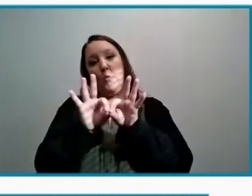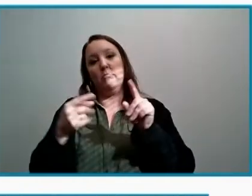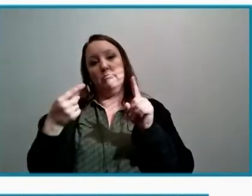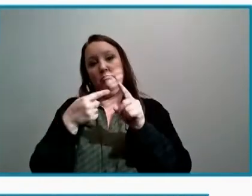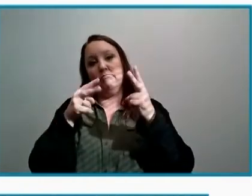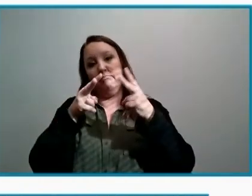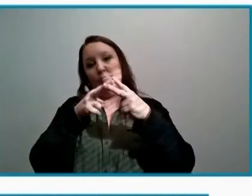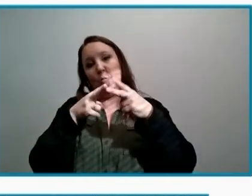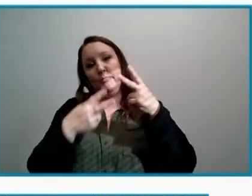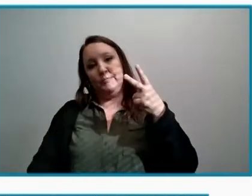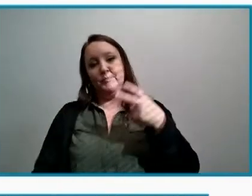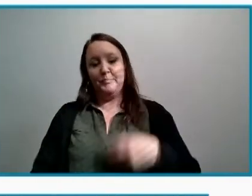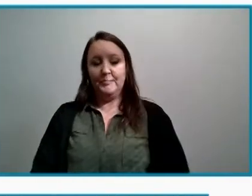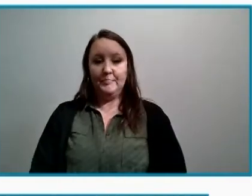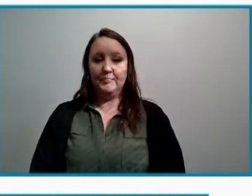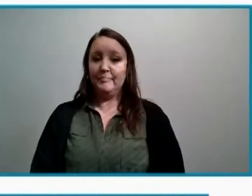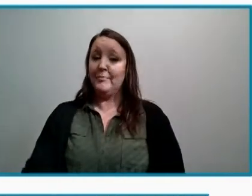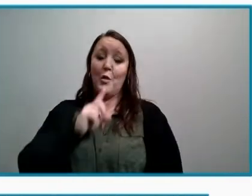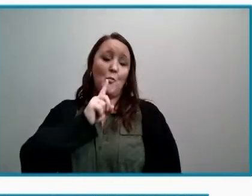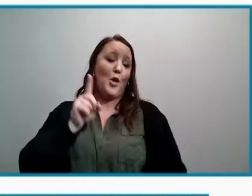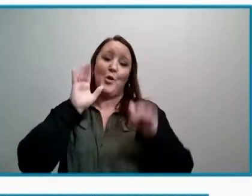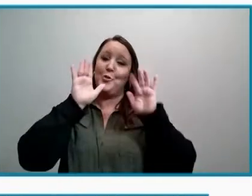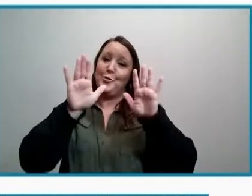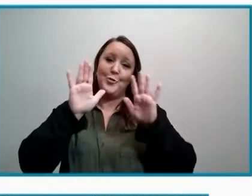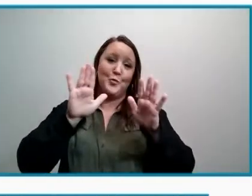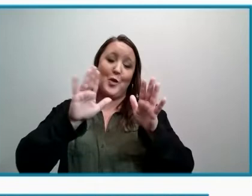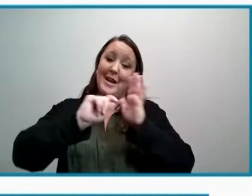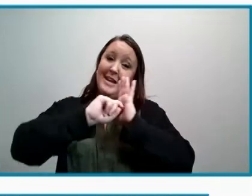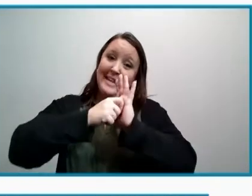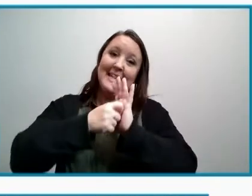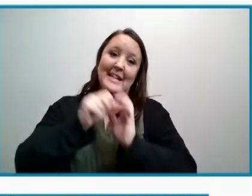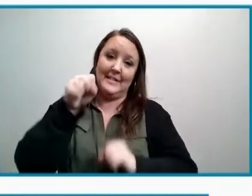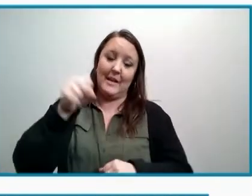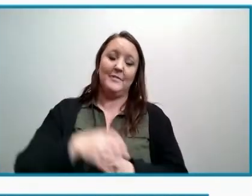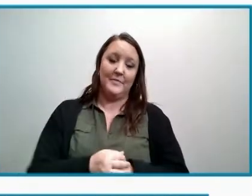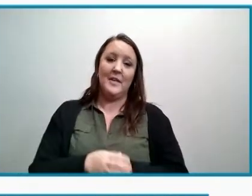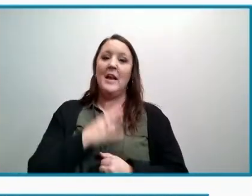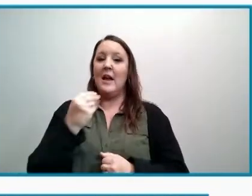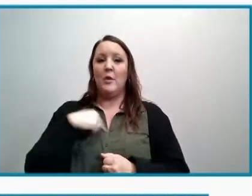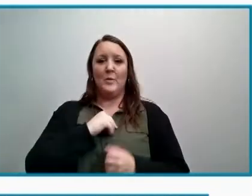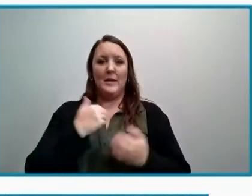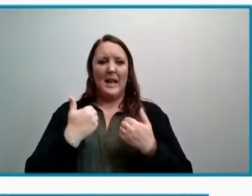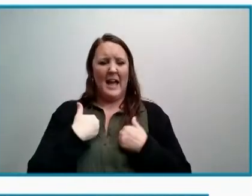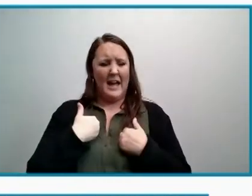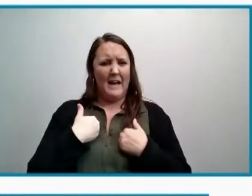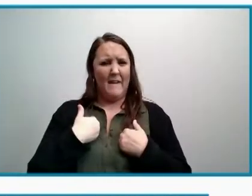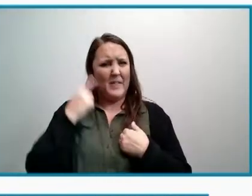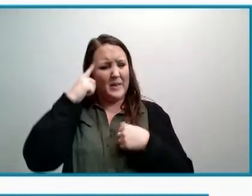Those are great key takeaways. And we have, I think we have time for probably one more question,